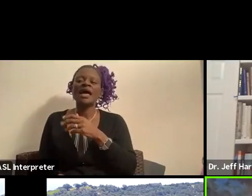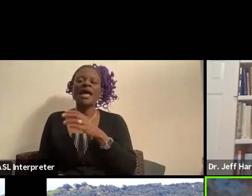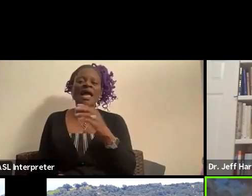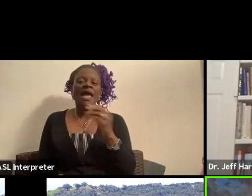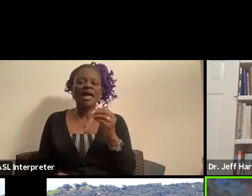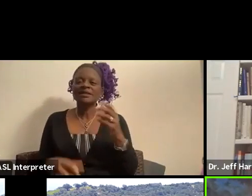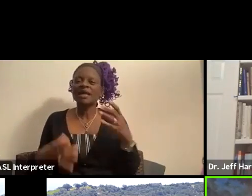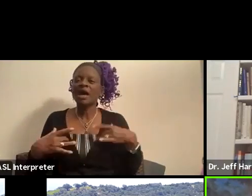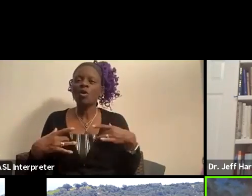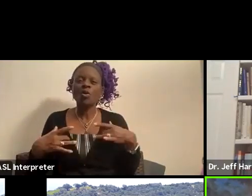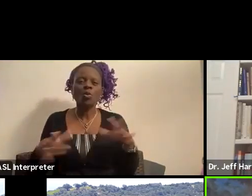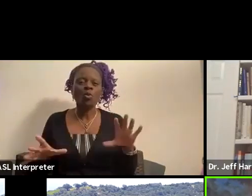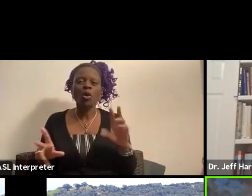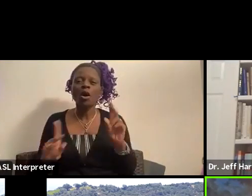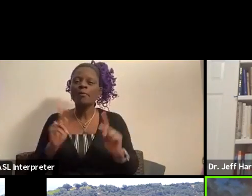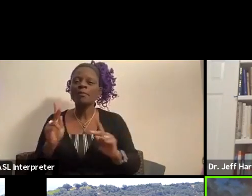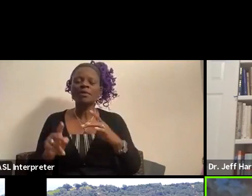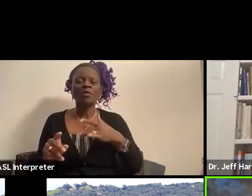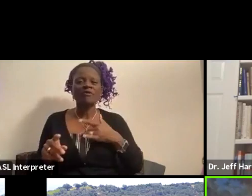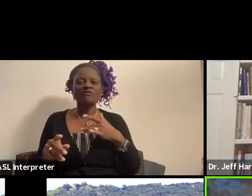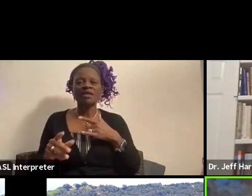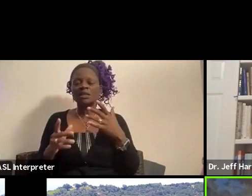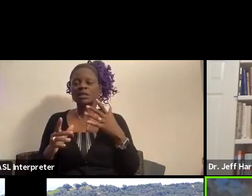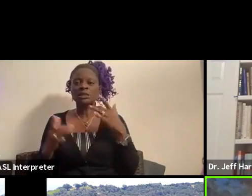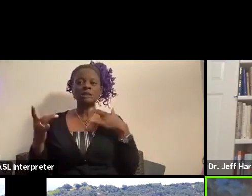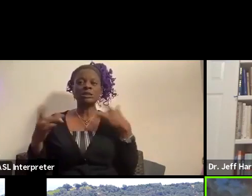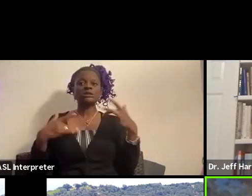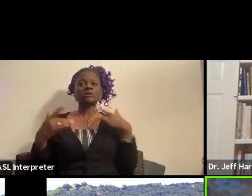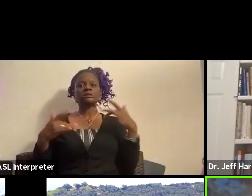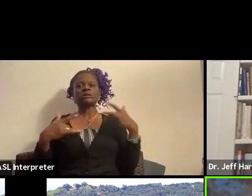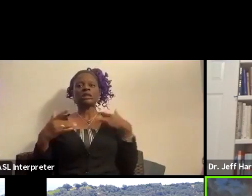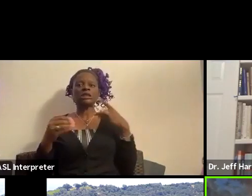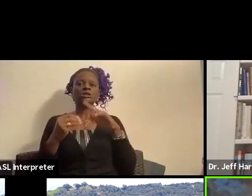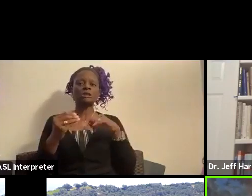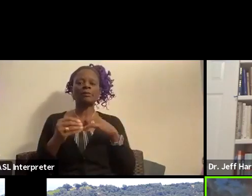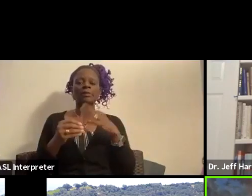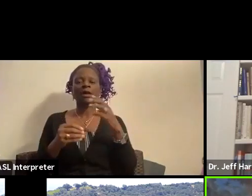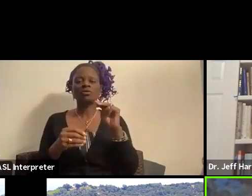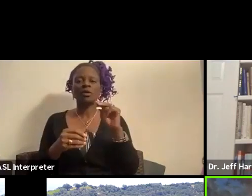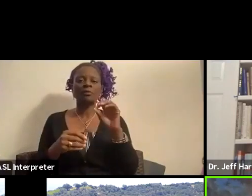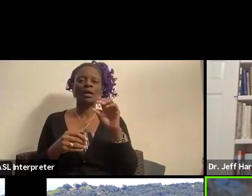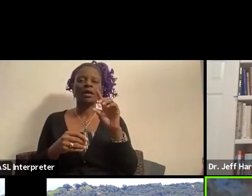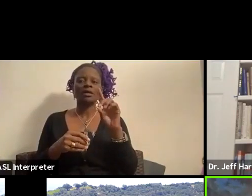Moderna vaccine lot that is currently under quarantine.